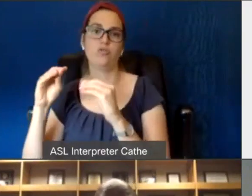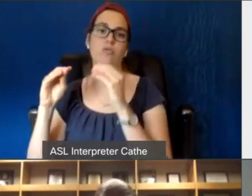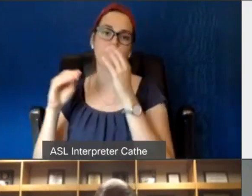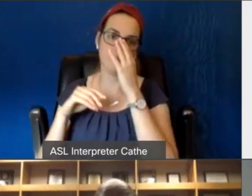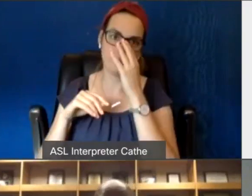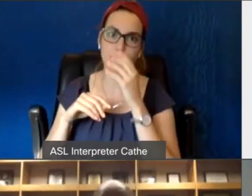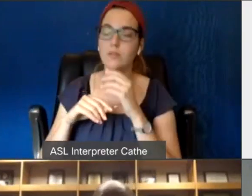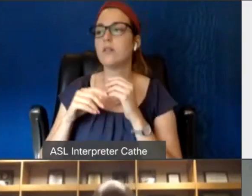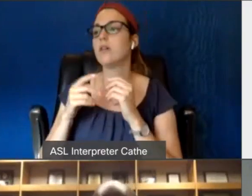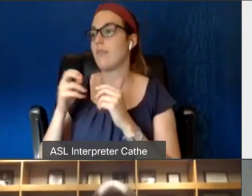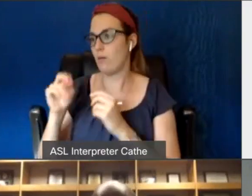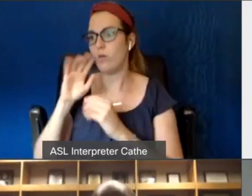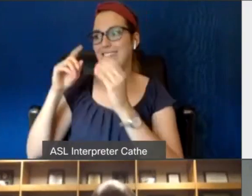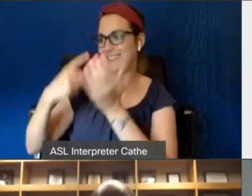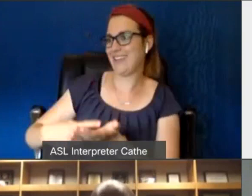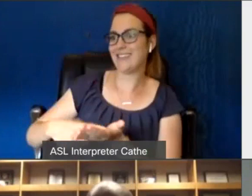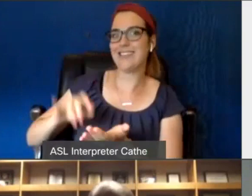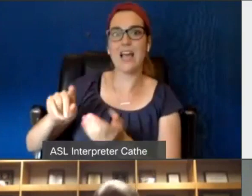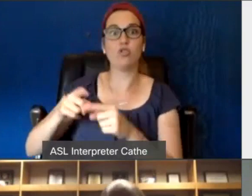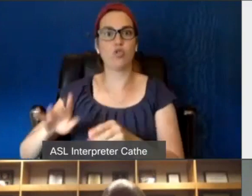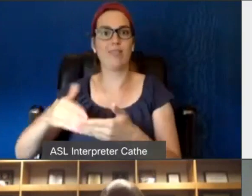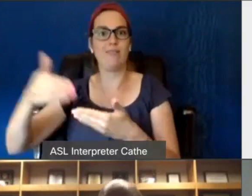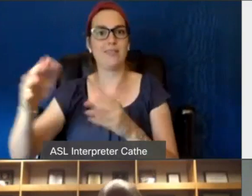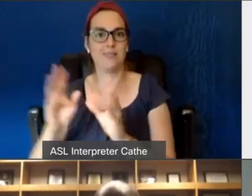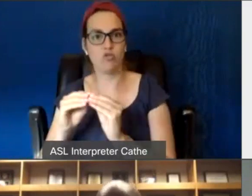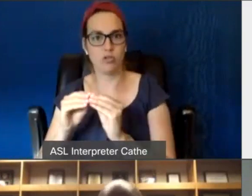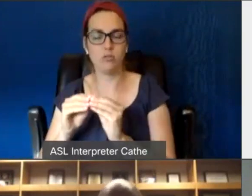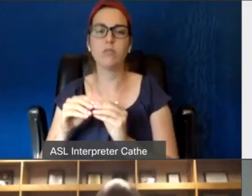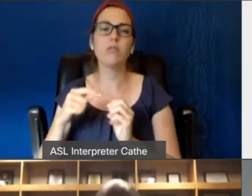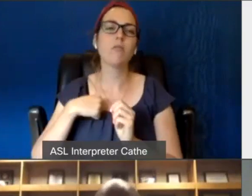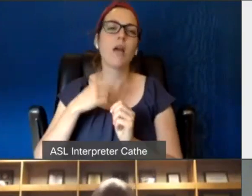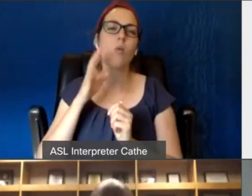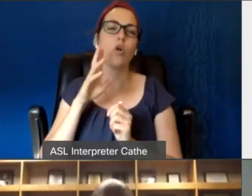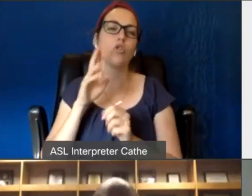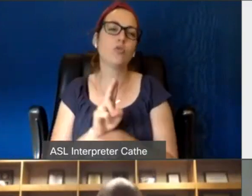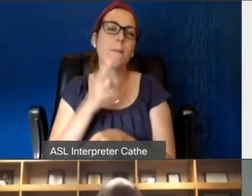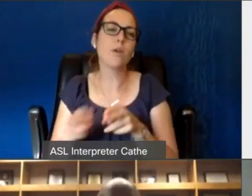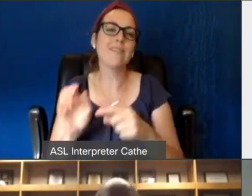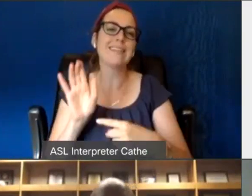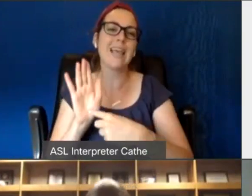the next session. I'll give you a brief example though I won't use the party's name 'cause we have to protect the innocent